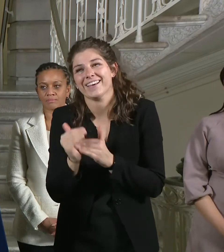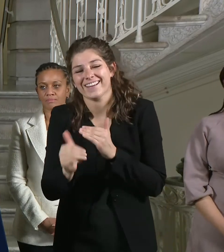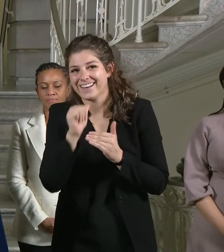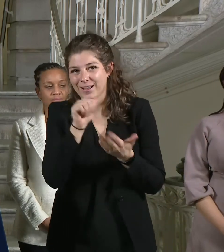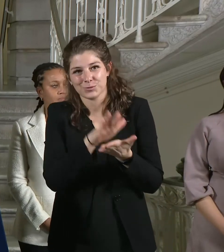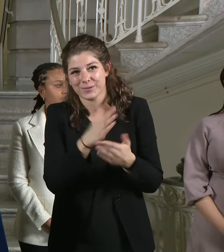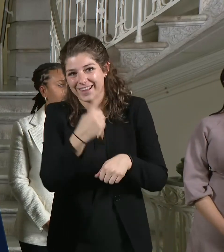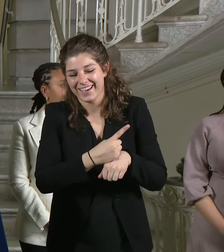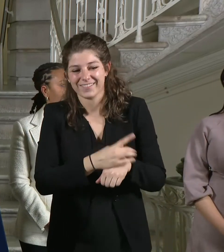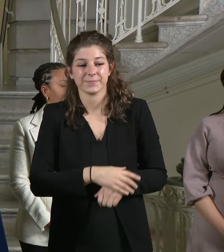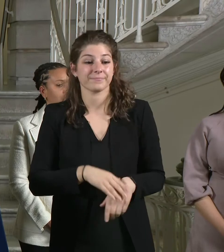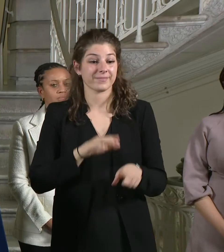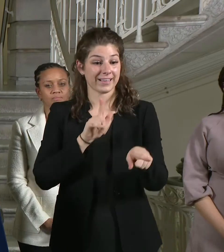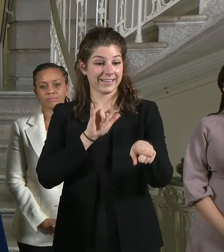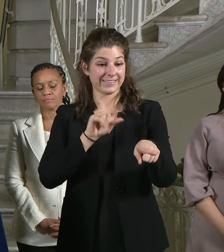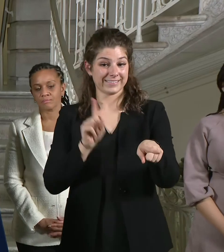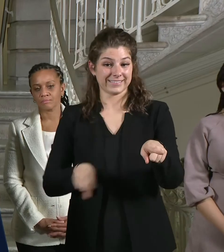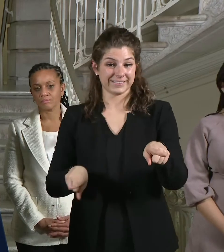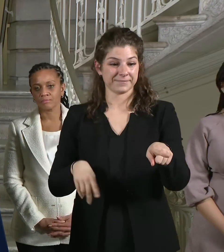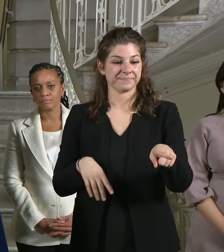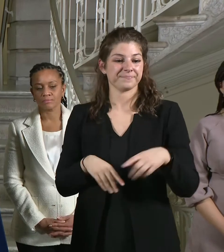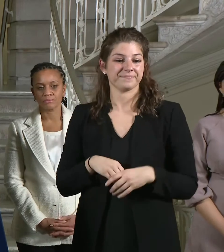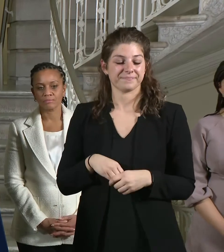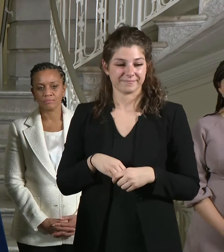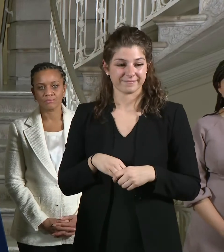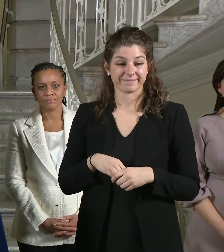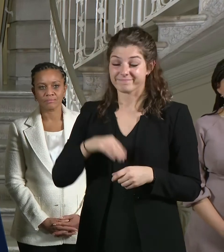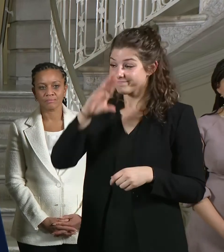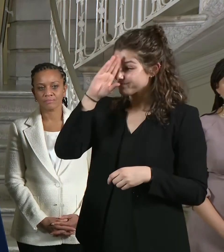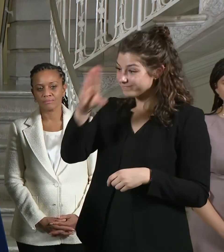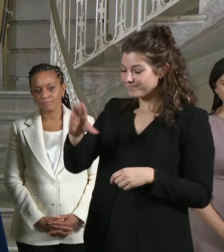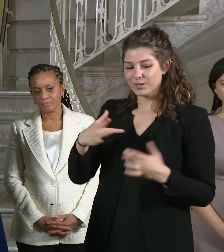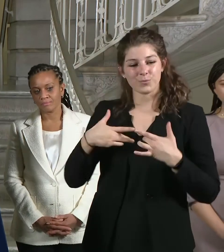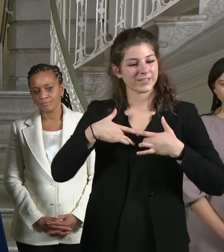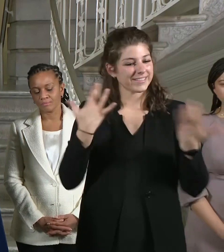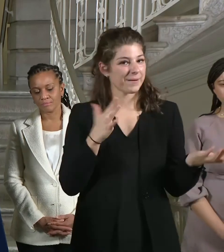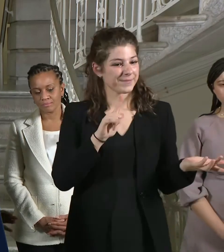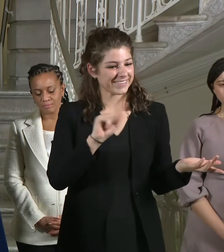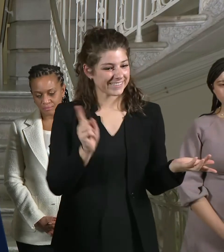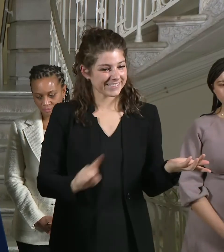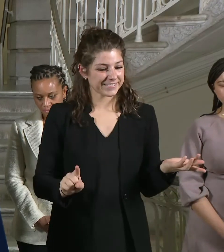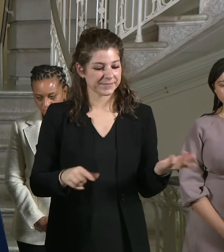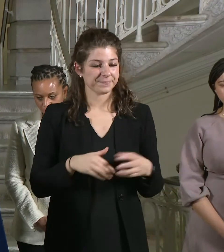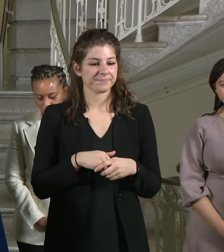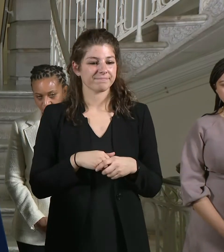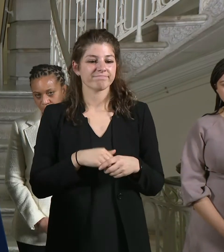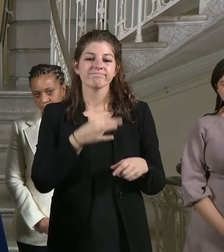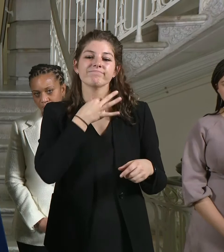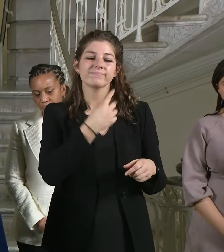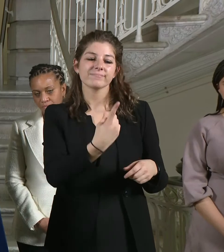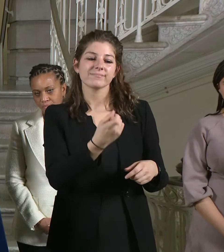GREAT THINGS AROUND EDUCATION.